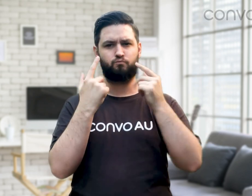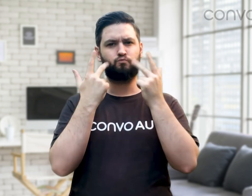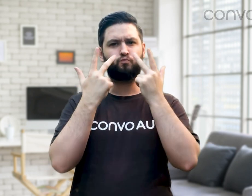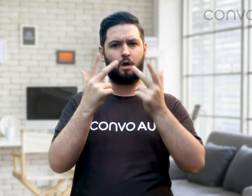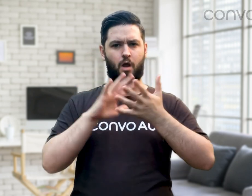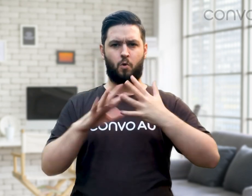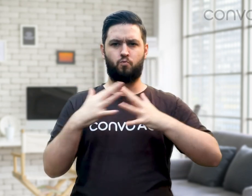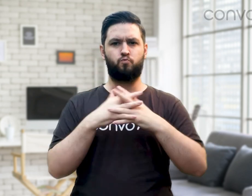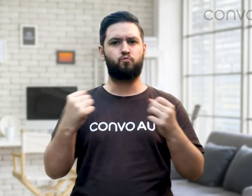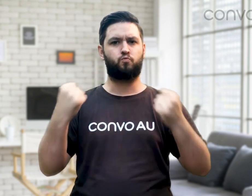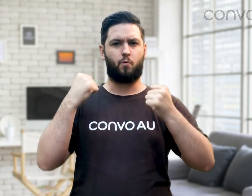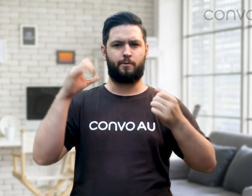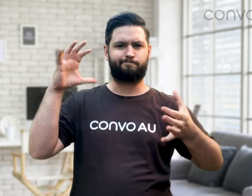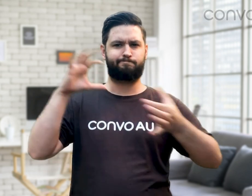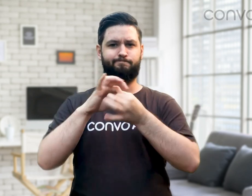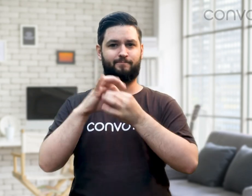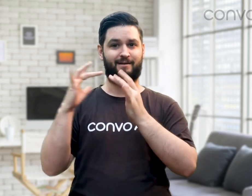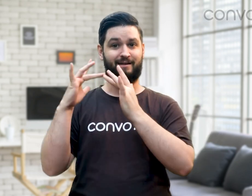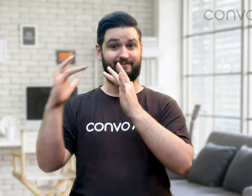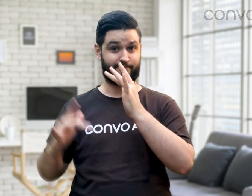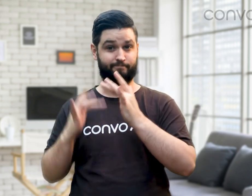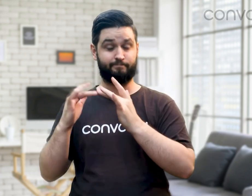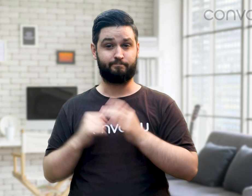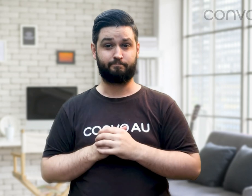which indicate the strength of your device’s connection to the internet.